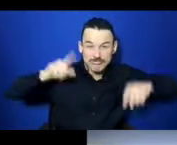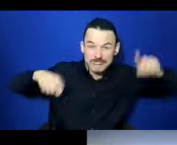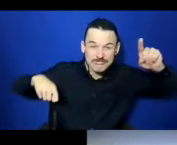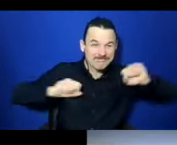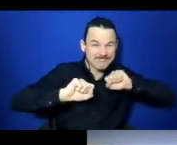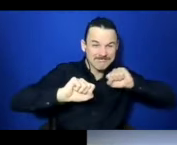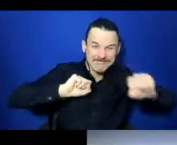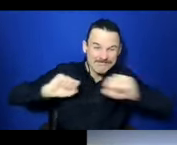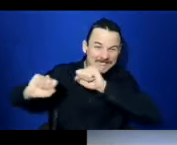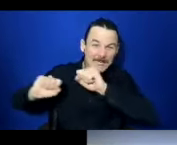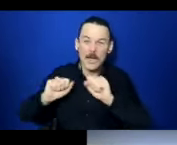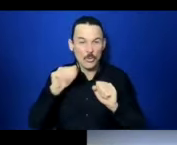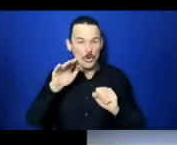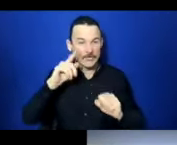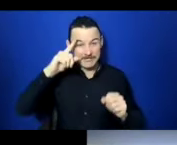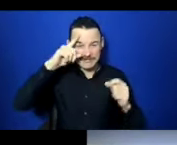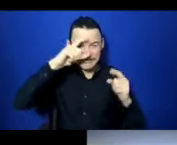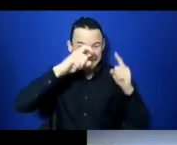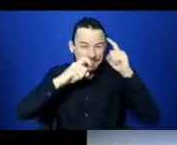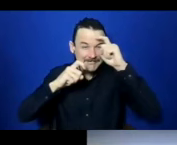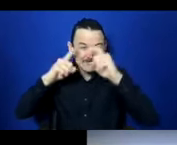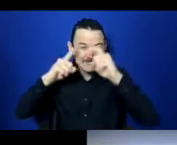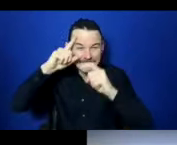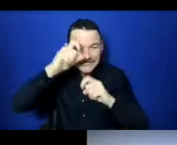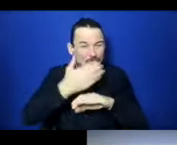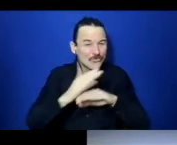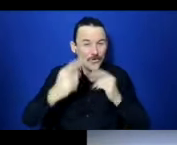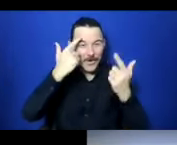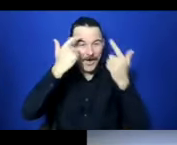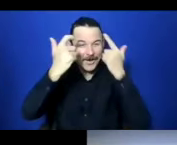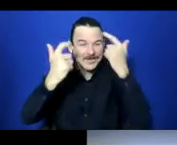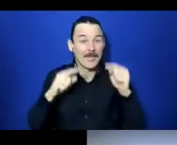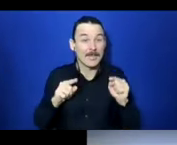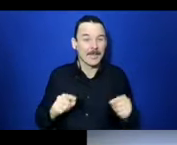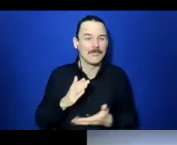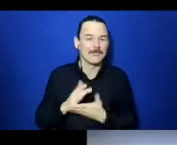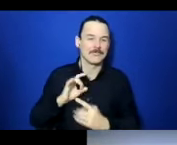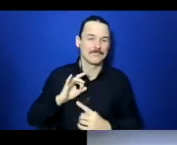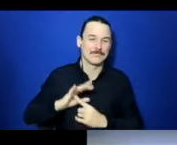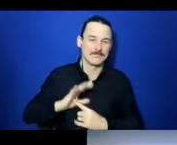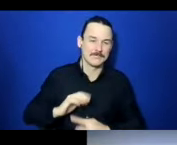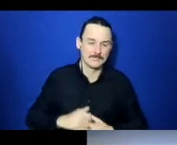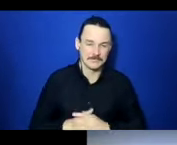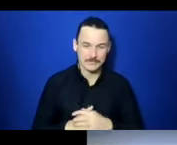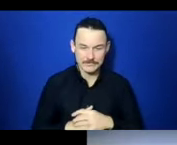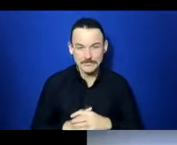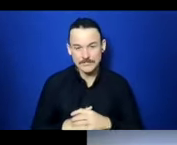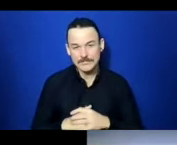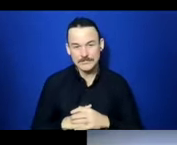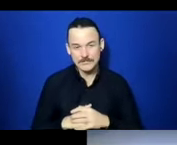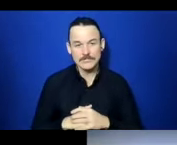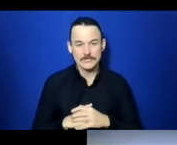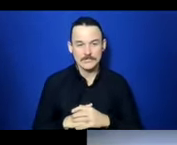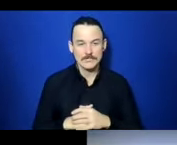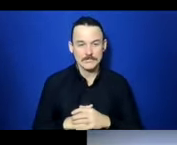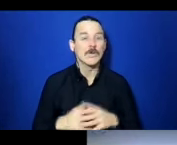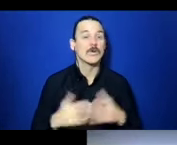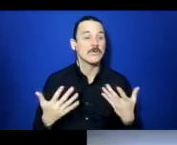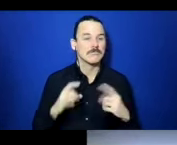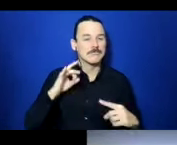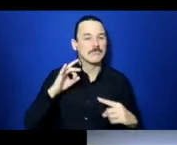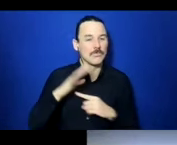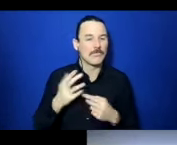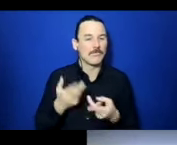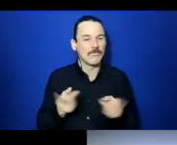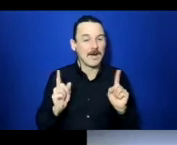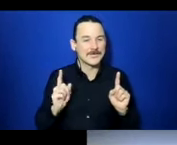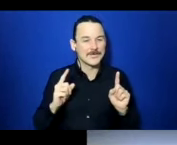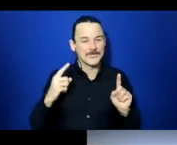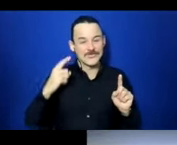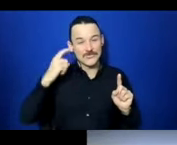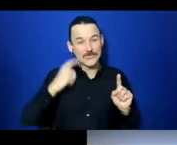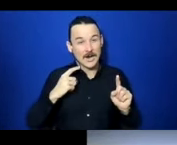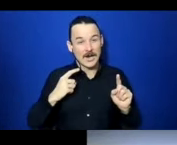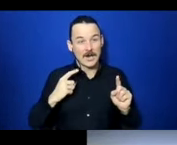and so that I think is really important. To just improve our access and also